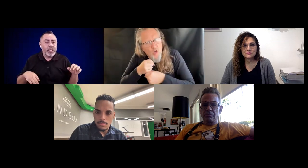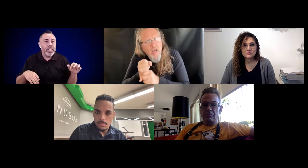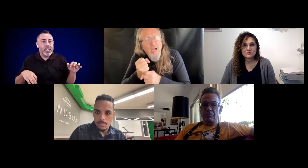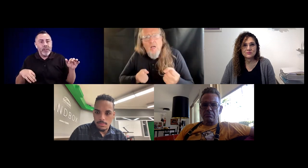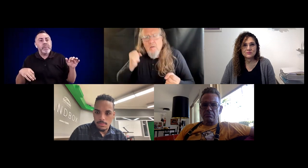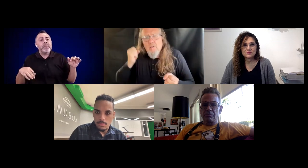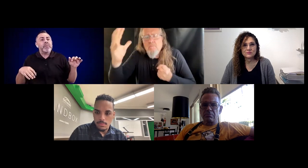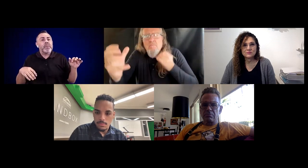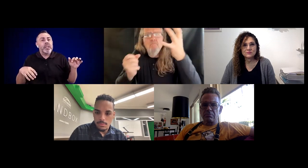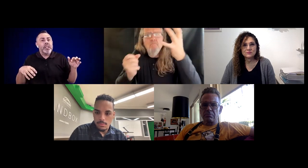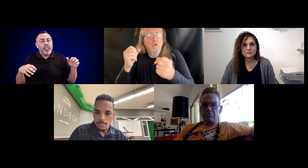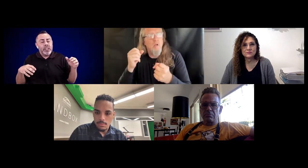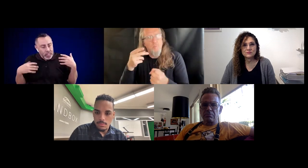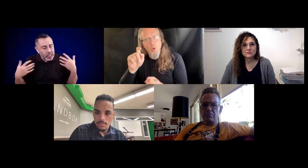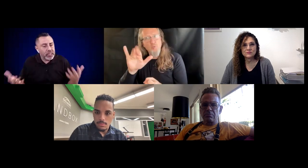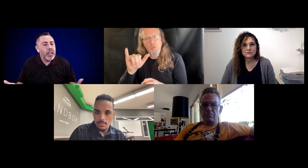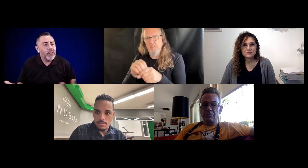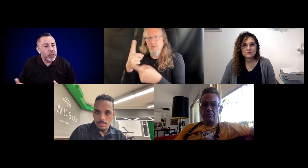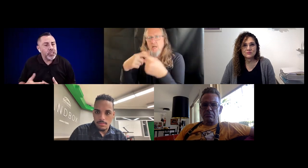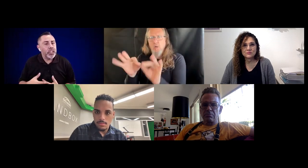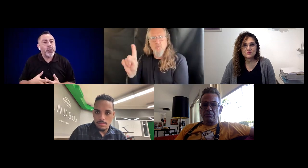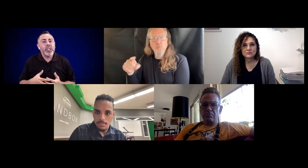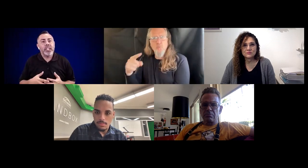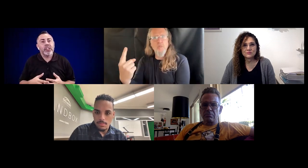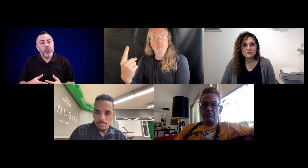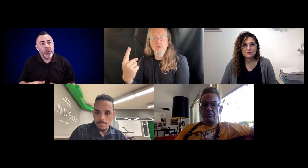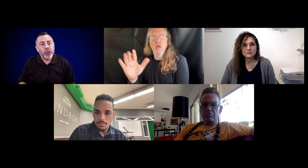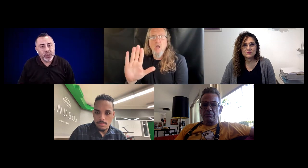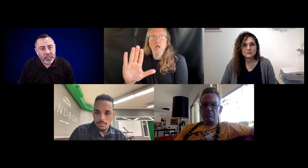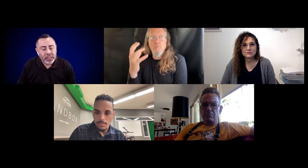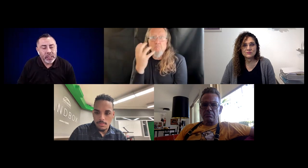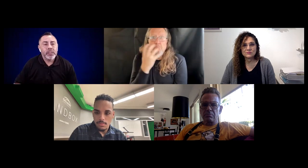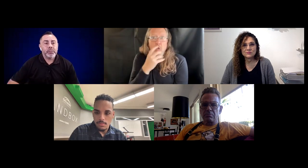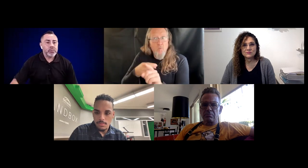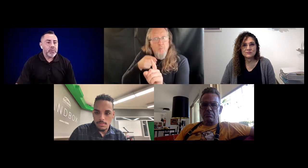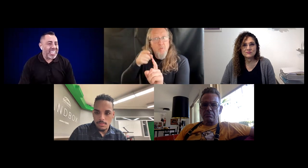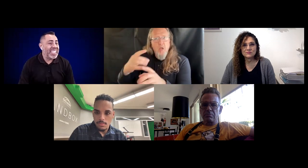And and then the deaf community started creating their own poetry in ASL.